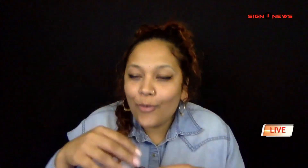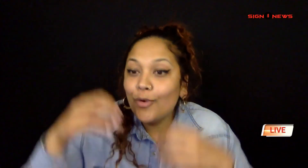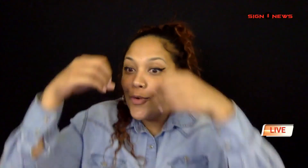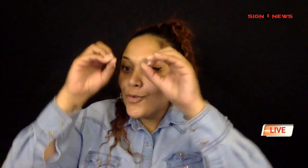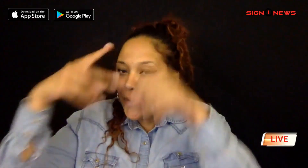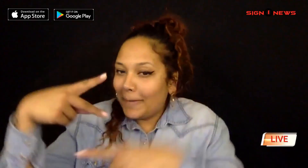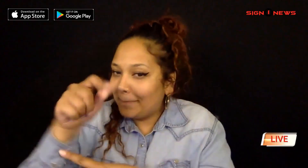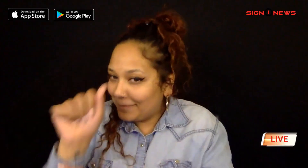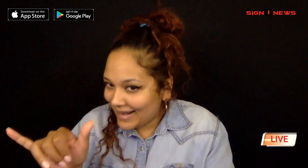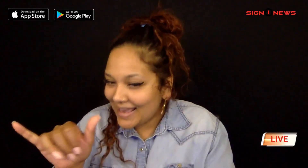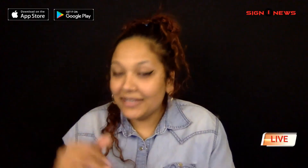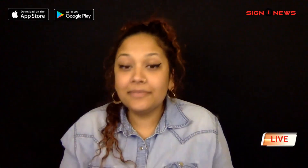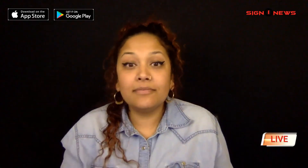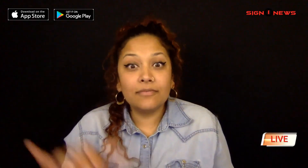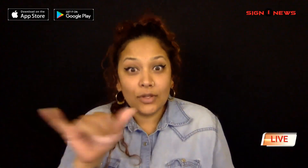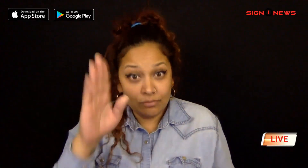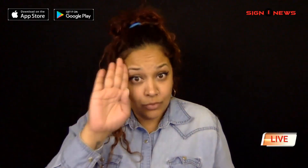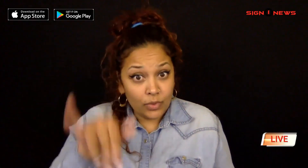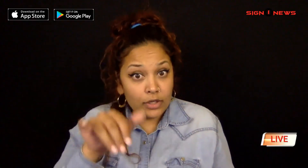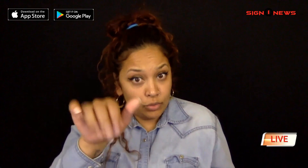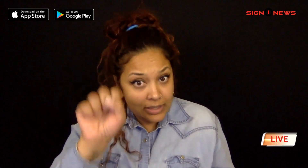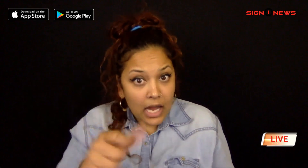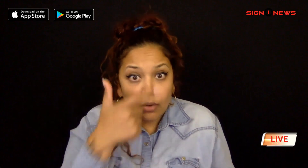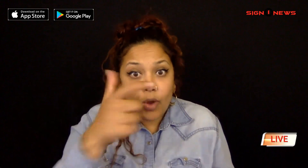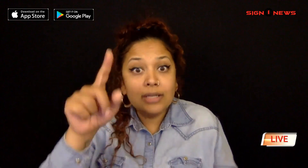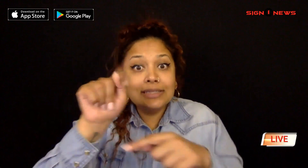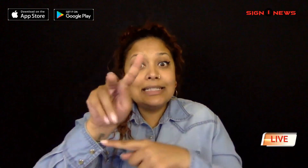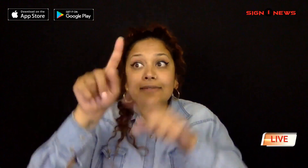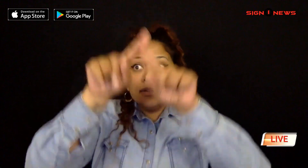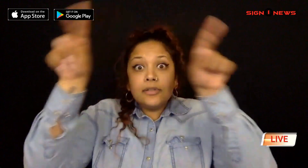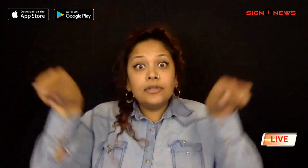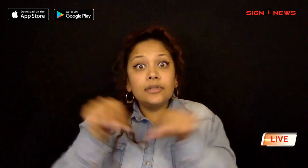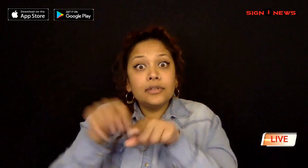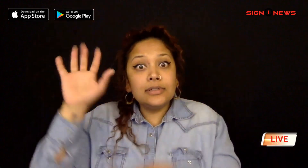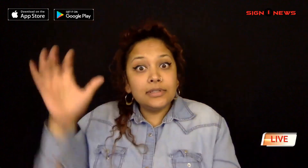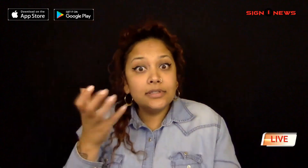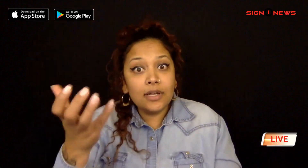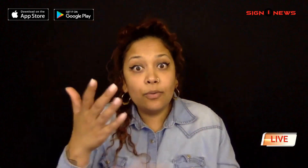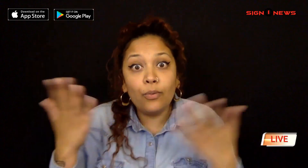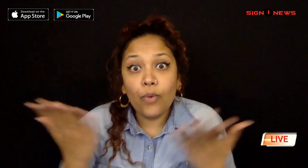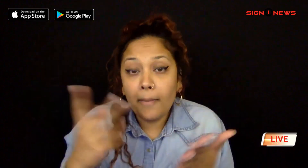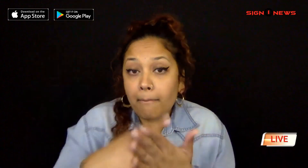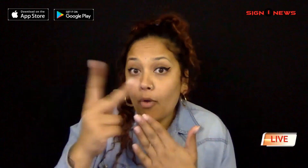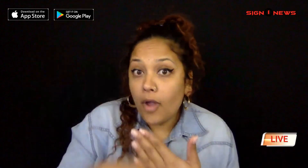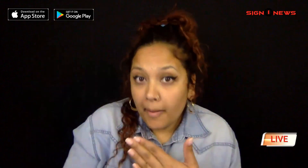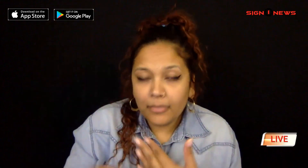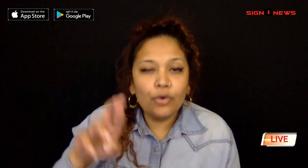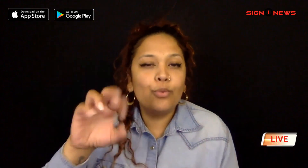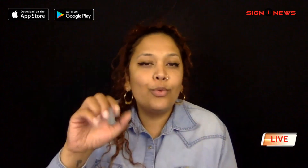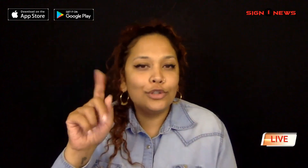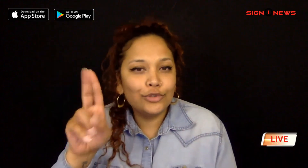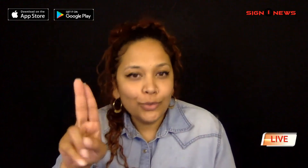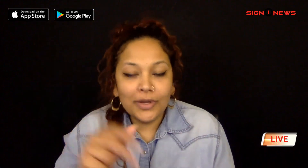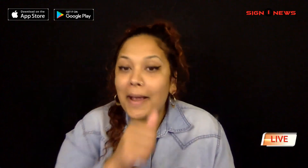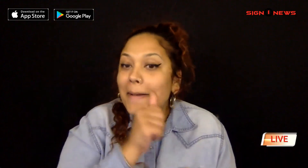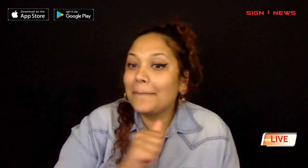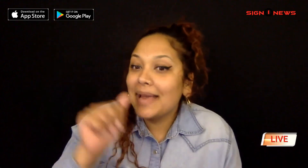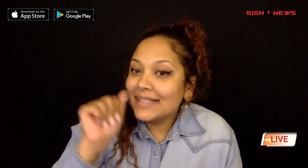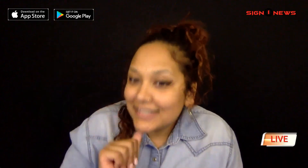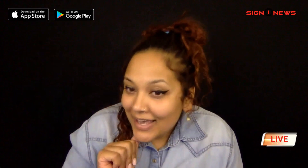App Store or Google play store on your smart phone you can also watch on Roku Amazon and